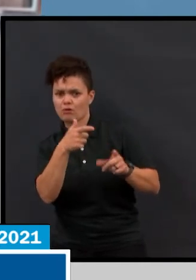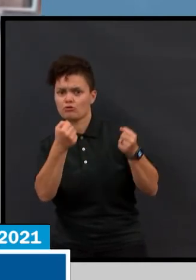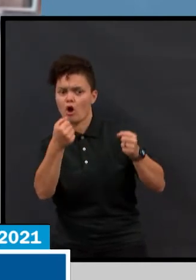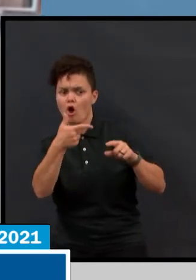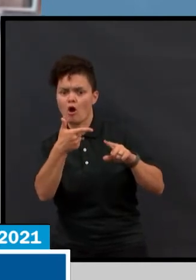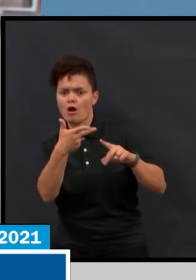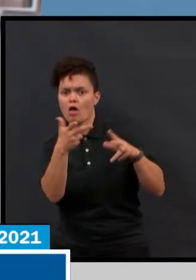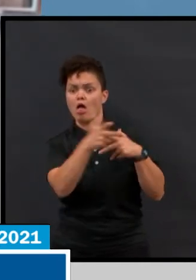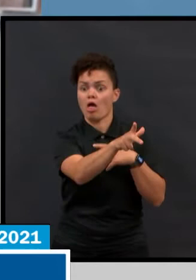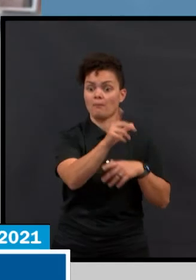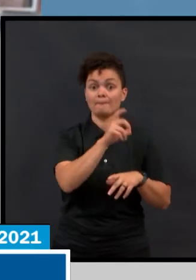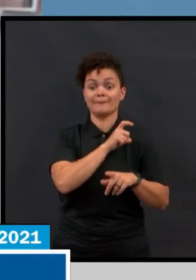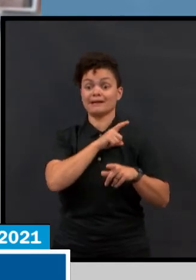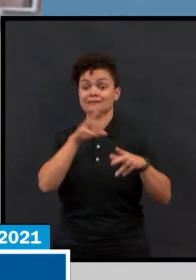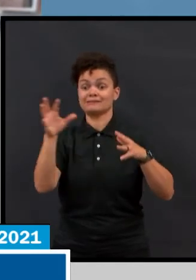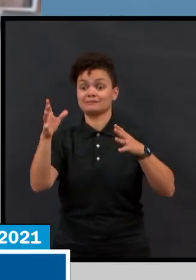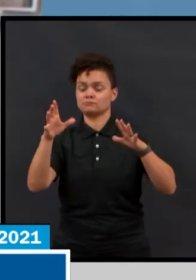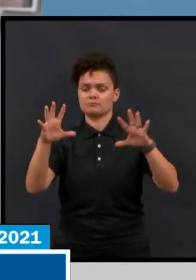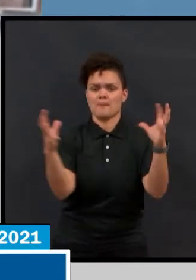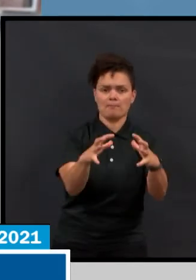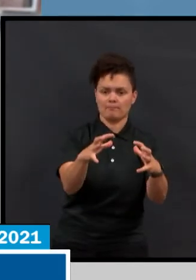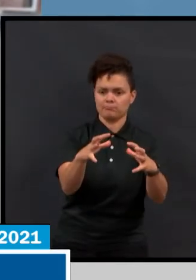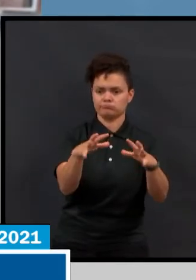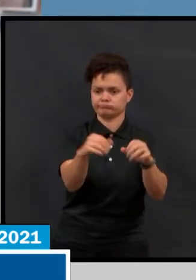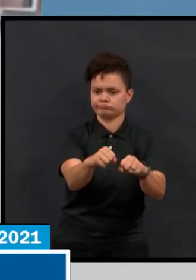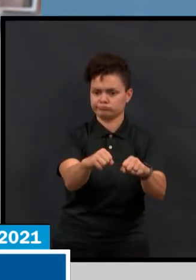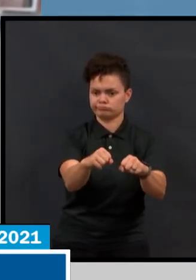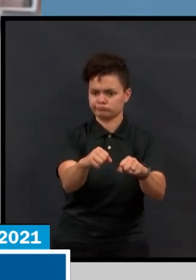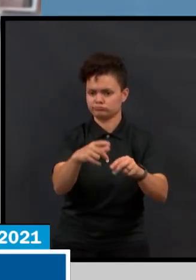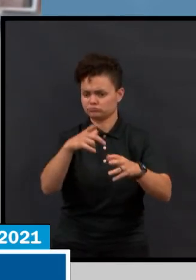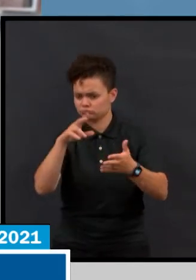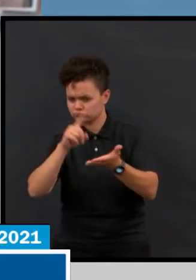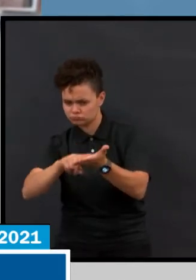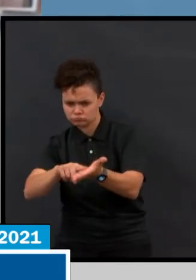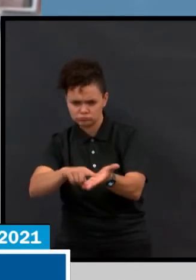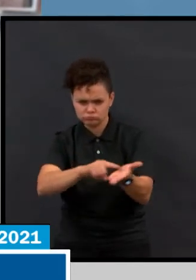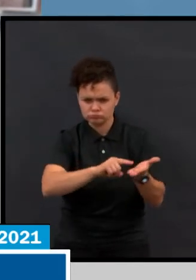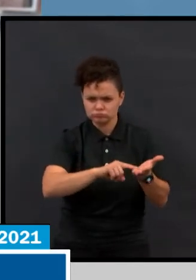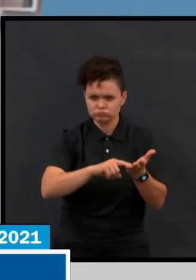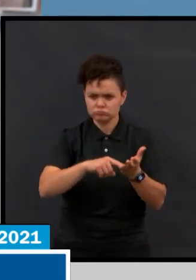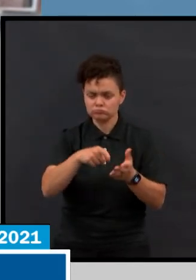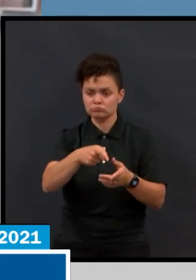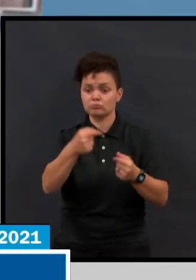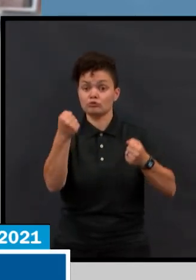throughout their investigation they discovered that the driver and the passenger had warrants